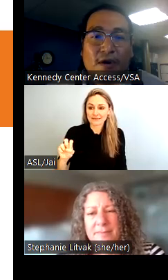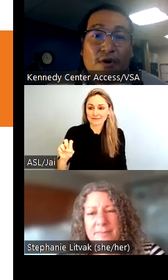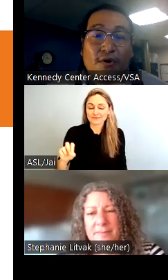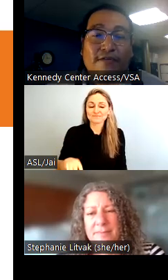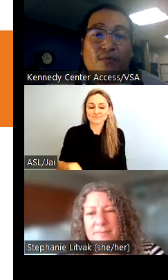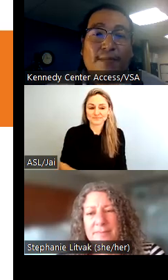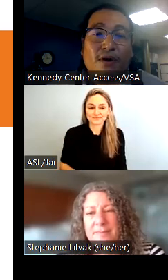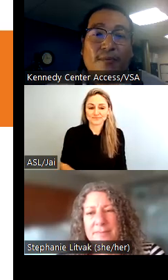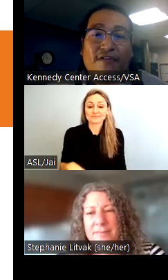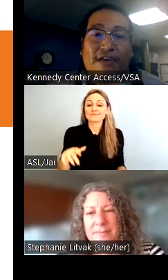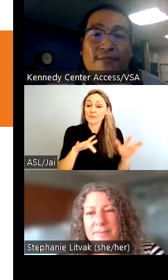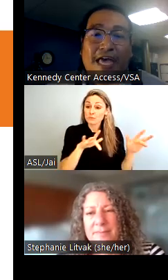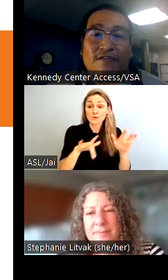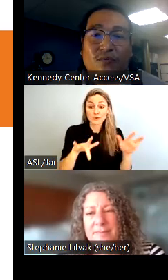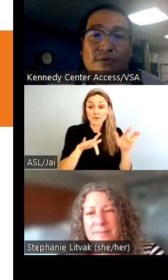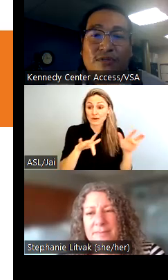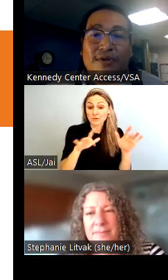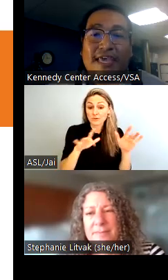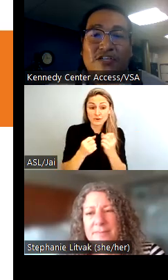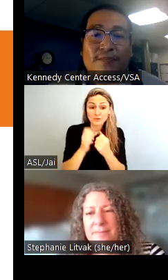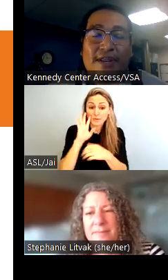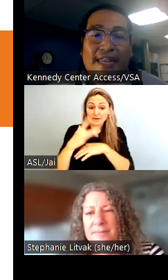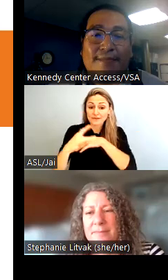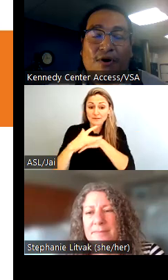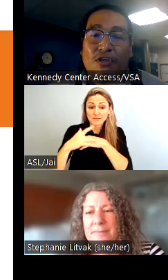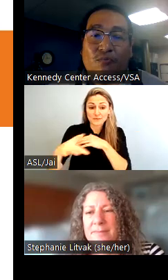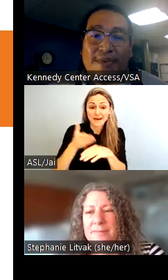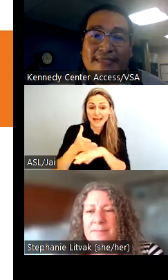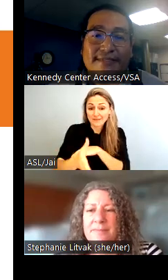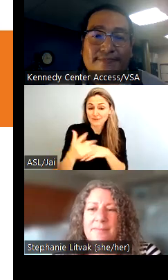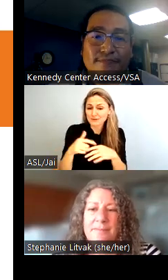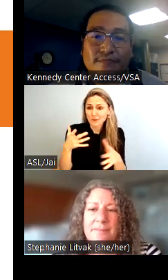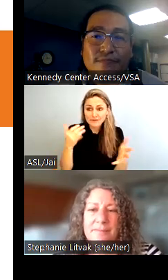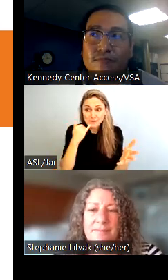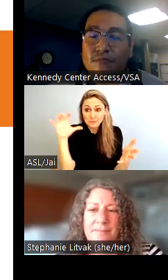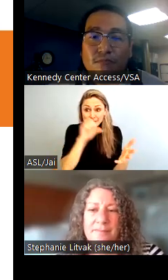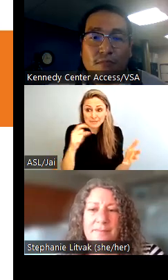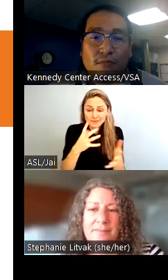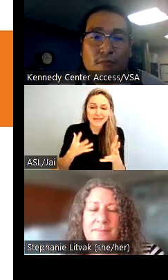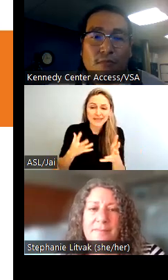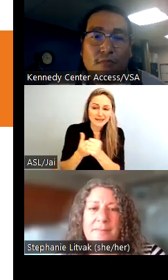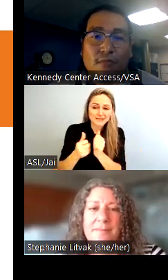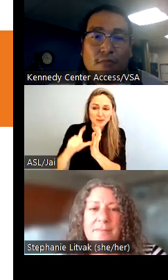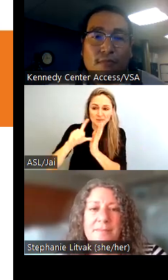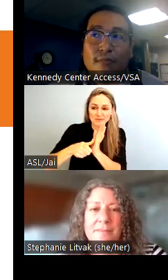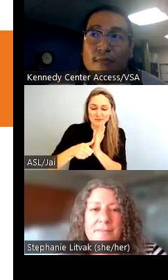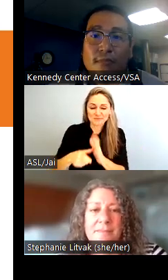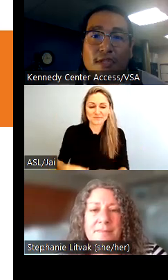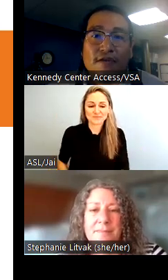A recording of the webinar will be available afterwards so you can catch up on any part you miss.